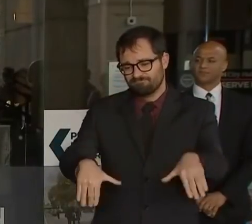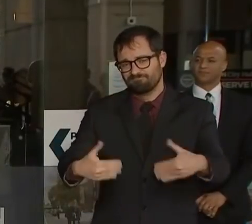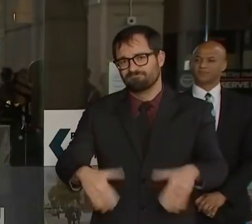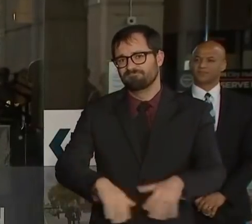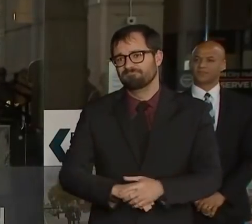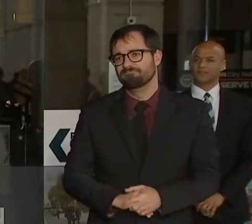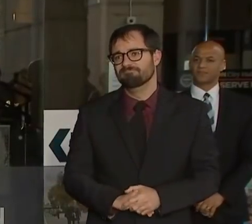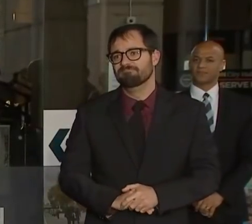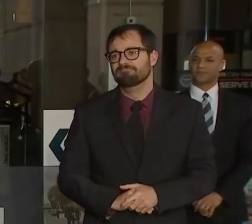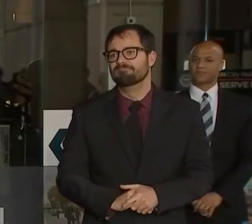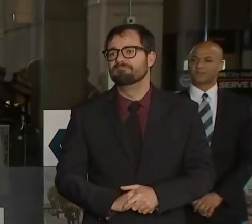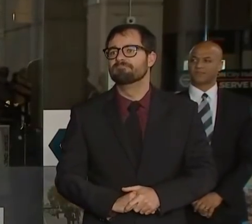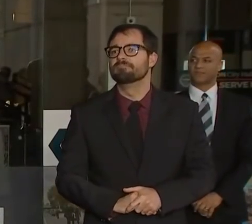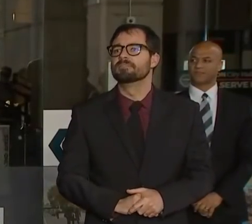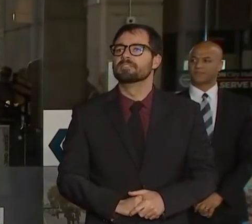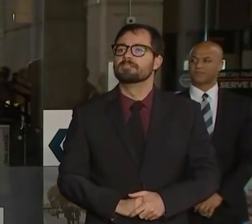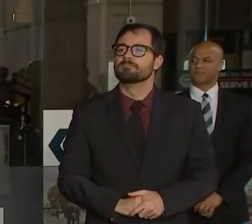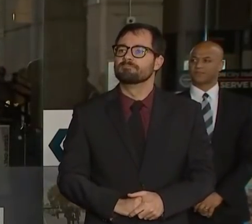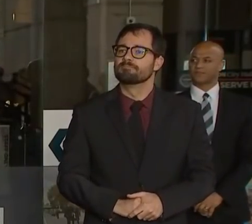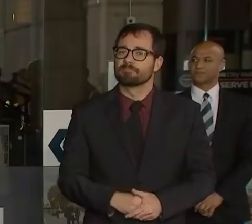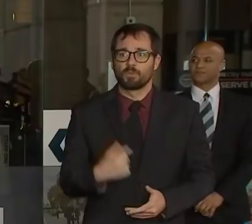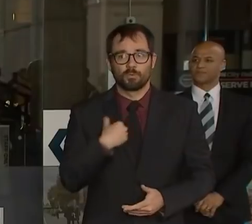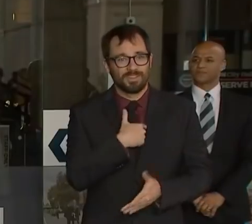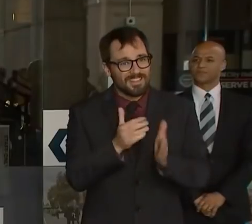SITUATION. QUITE HONESTLY, A REMINDER OF